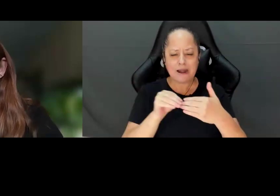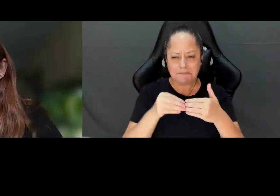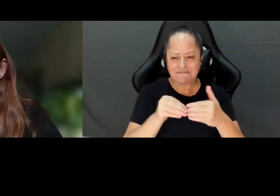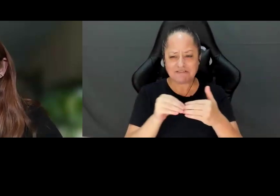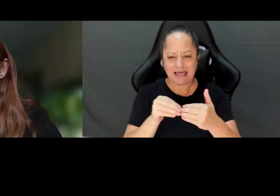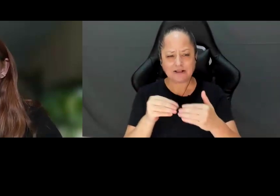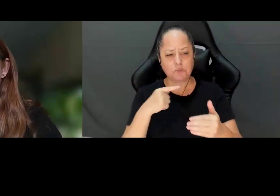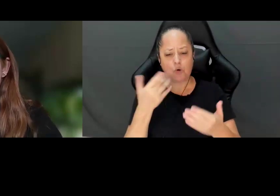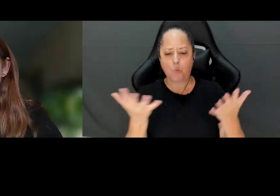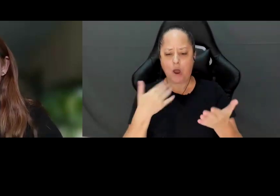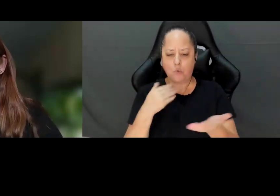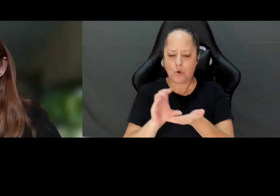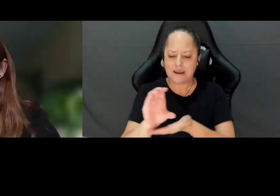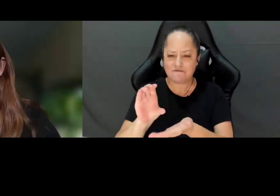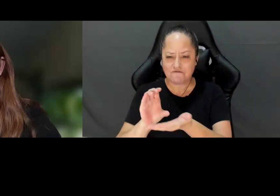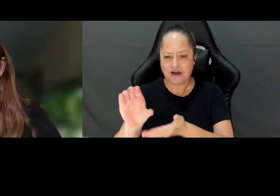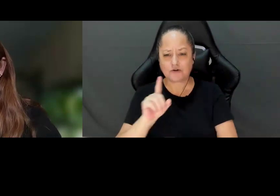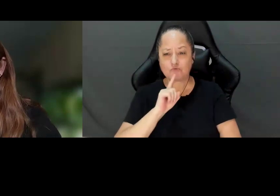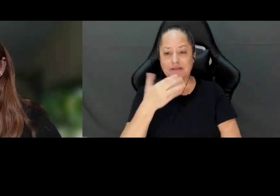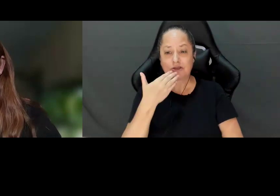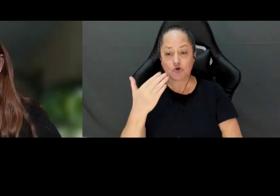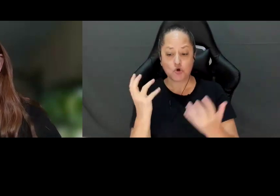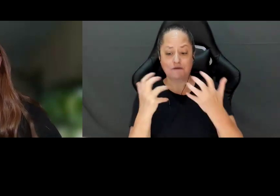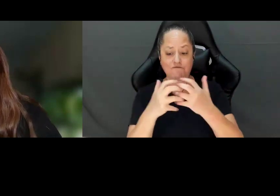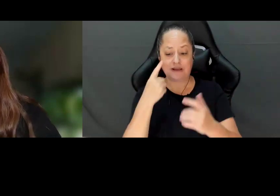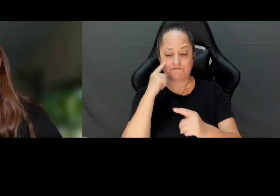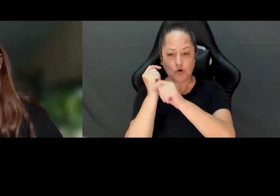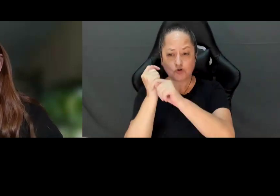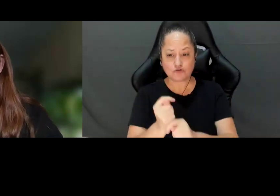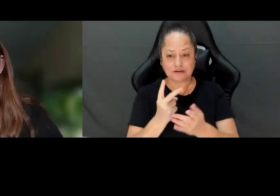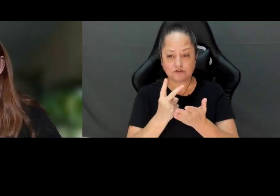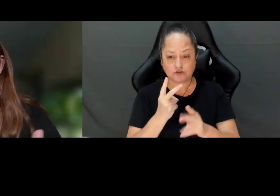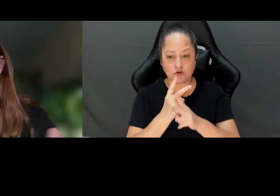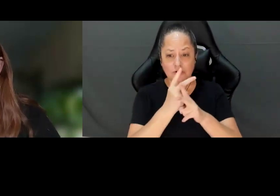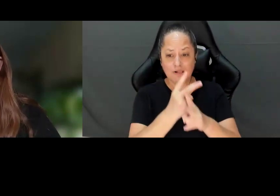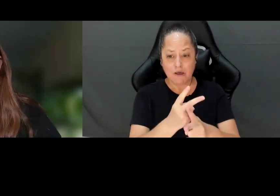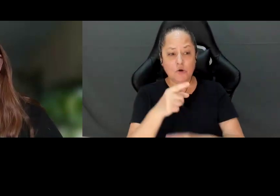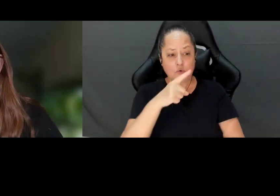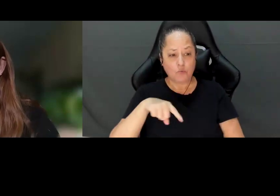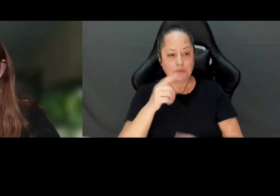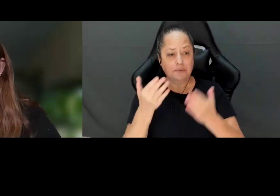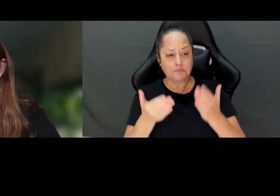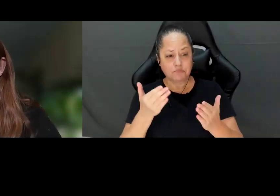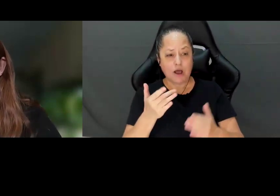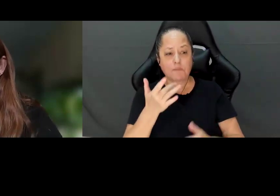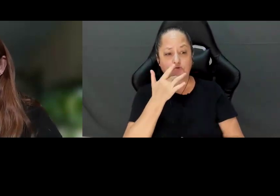If it is a good fit for a traditional loan, we would probably rather stay away from it